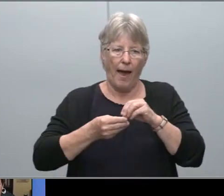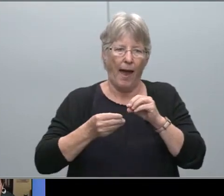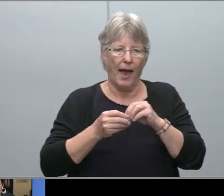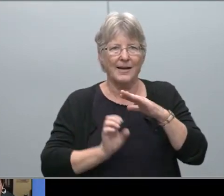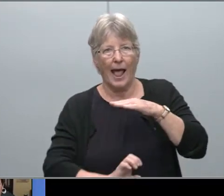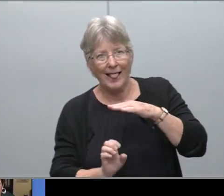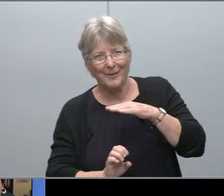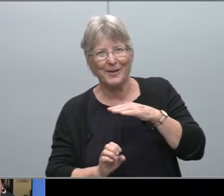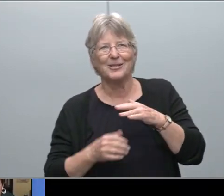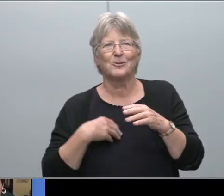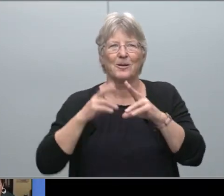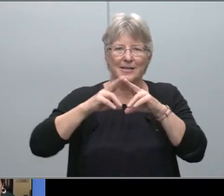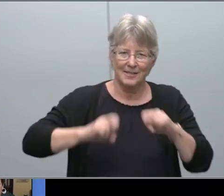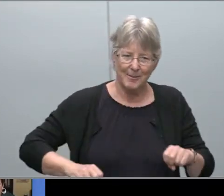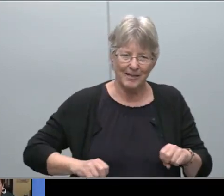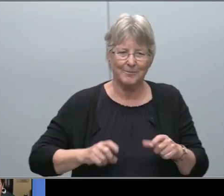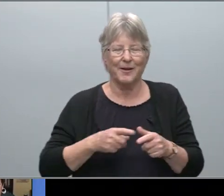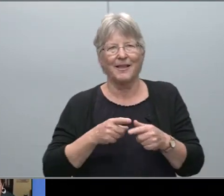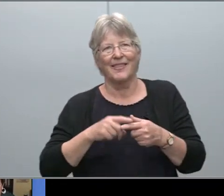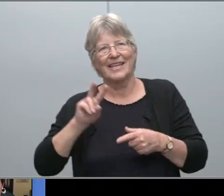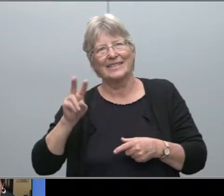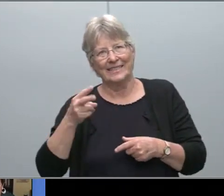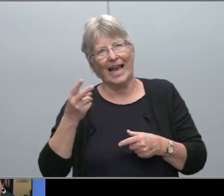as the phasing in, they're two separate issues